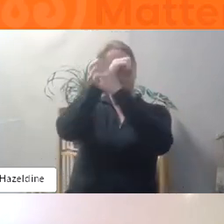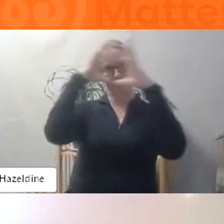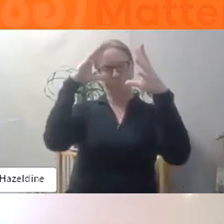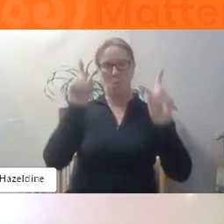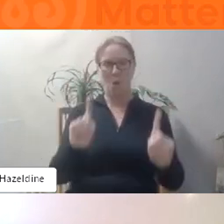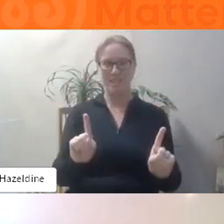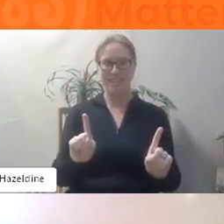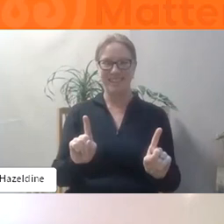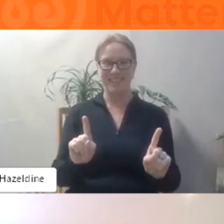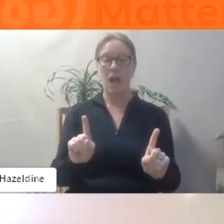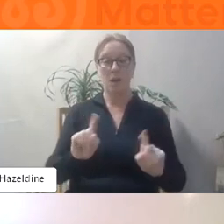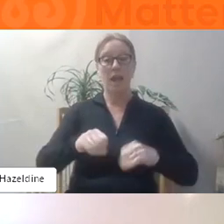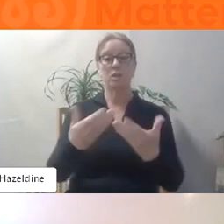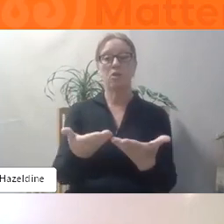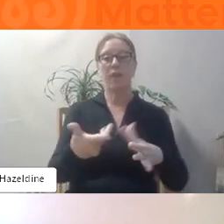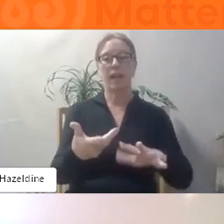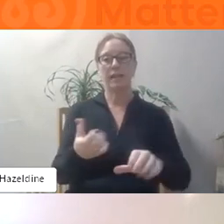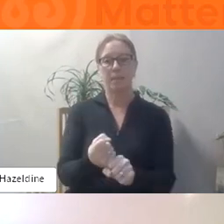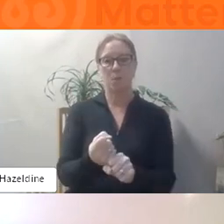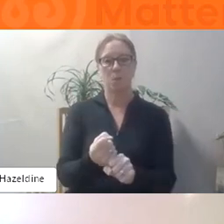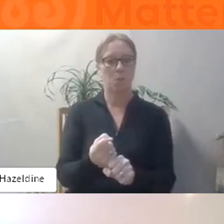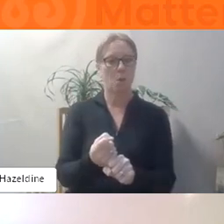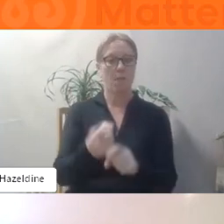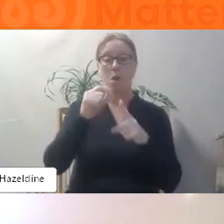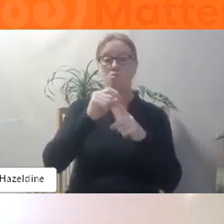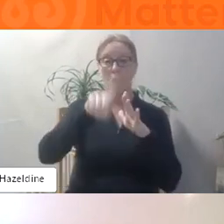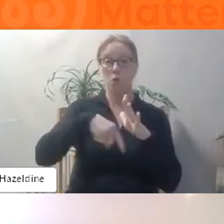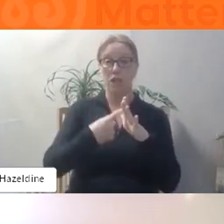to give the example of a project that we're working on at the moment